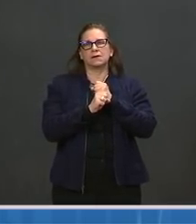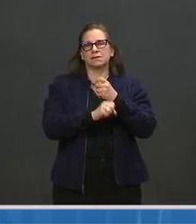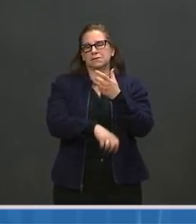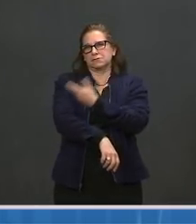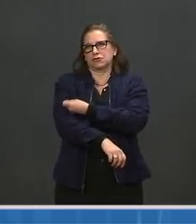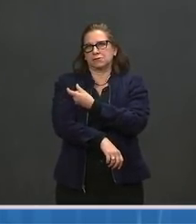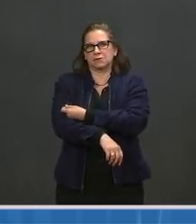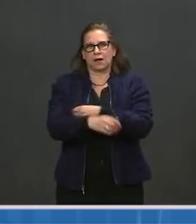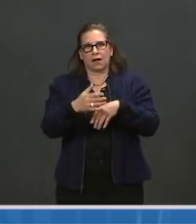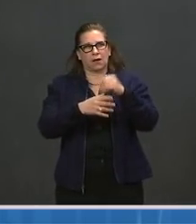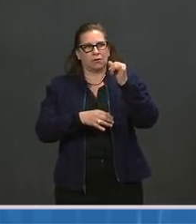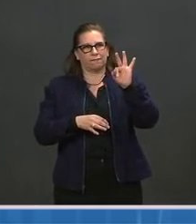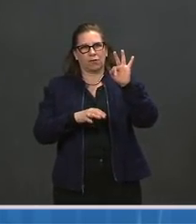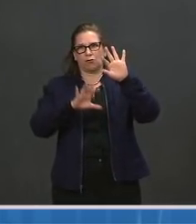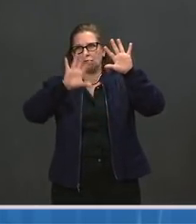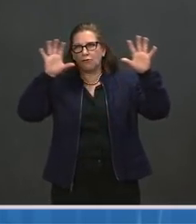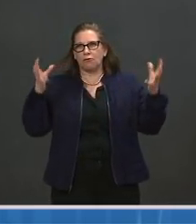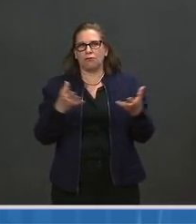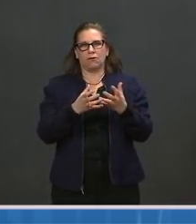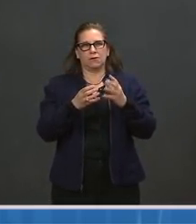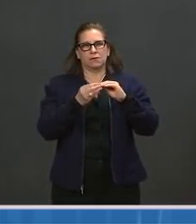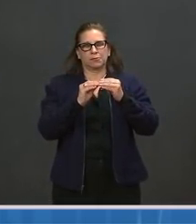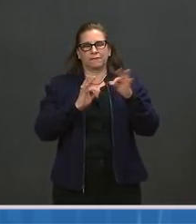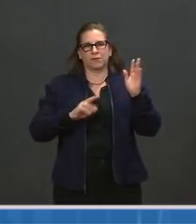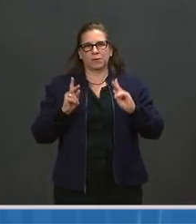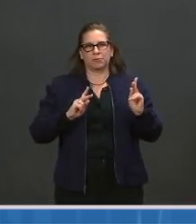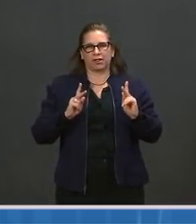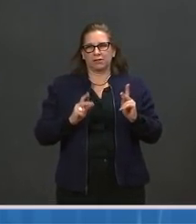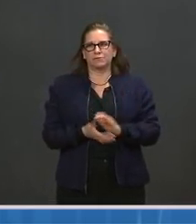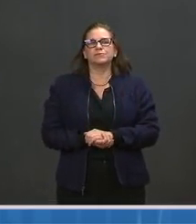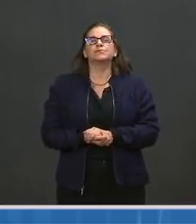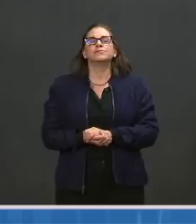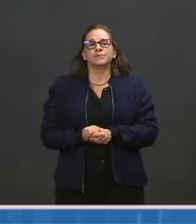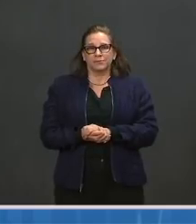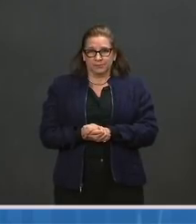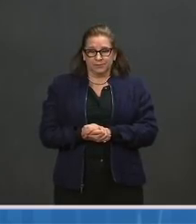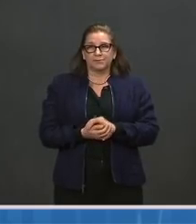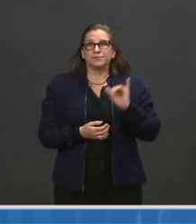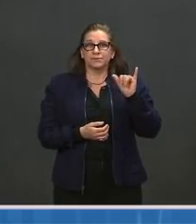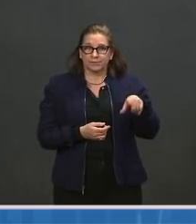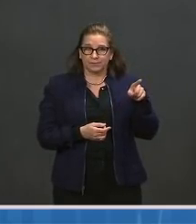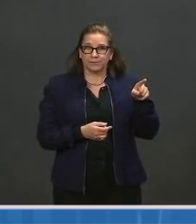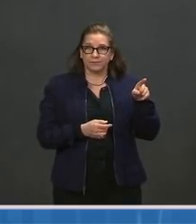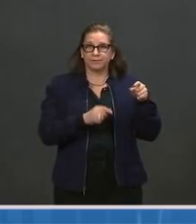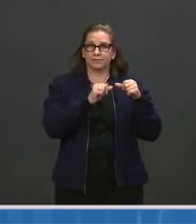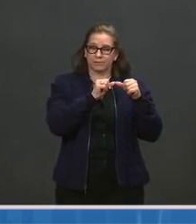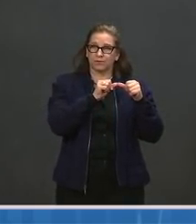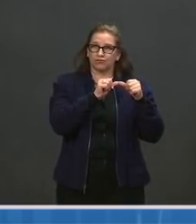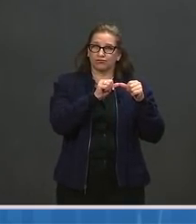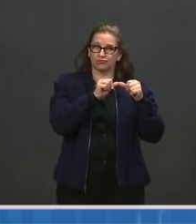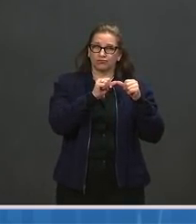Until then, we must do everything we can to stop the spread of COVID-19 and the proliferation of variants